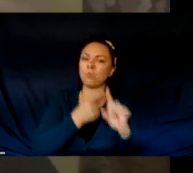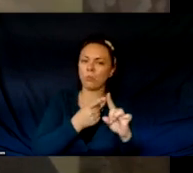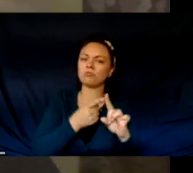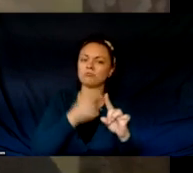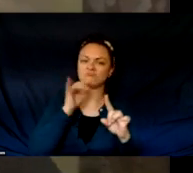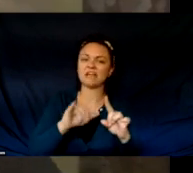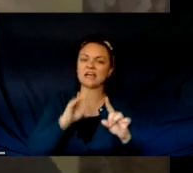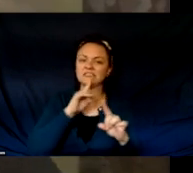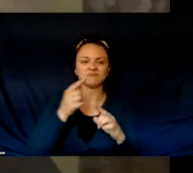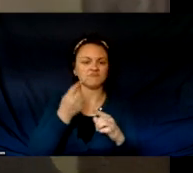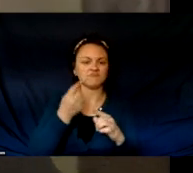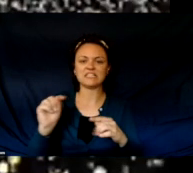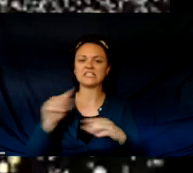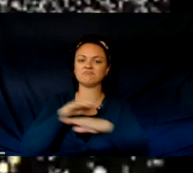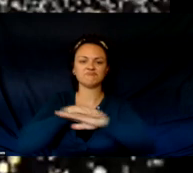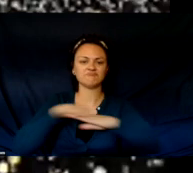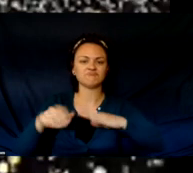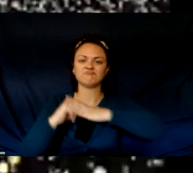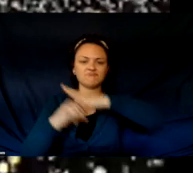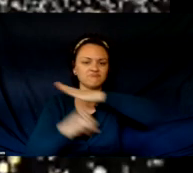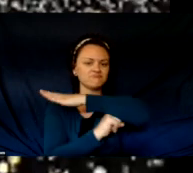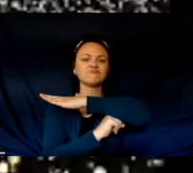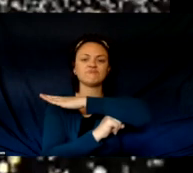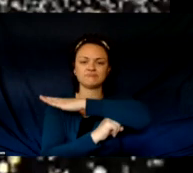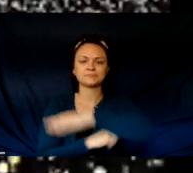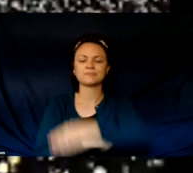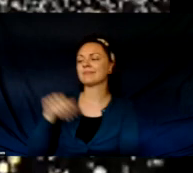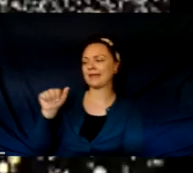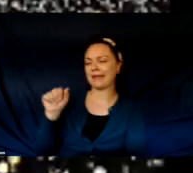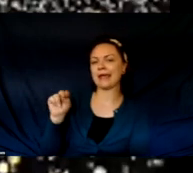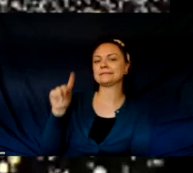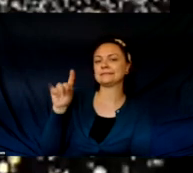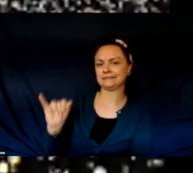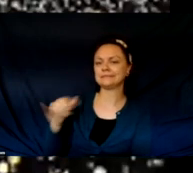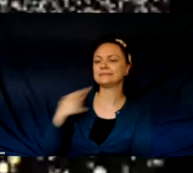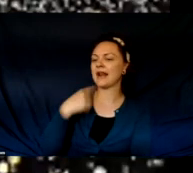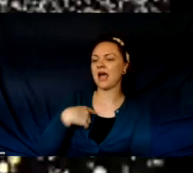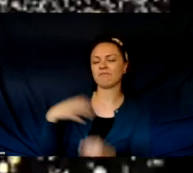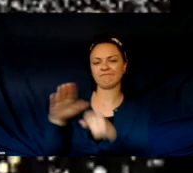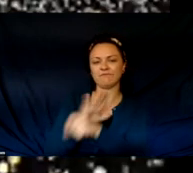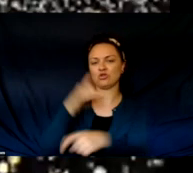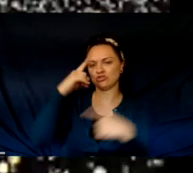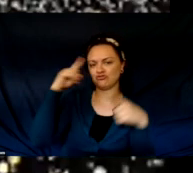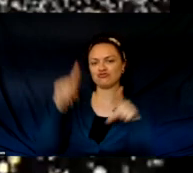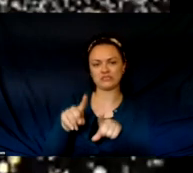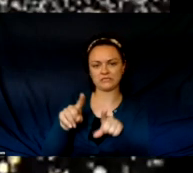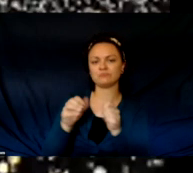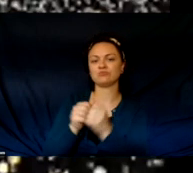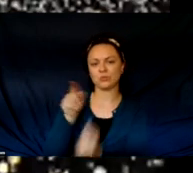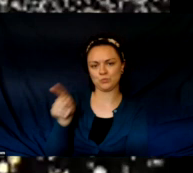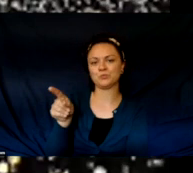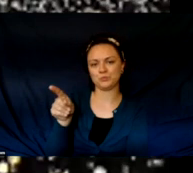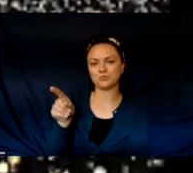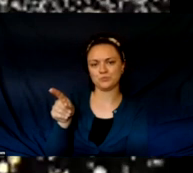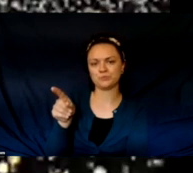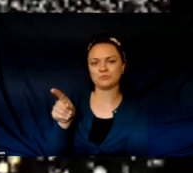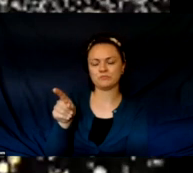I completely agree with you in that regard. There's ways to work creatively around